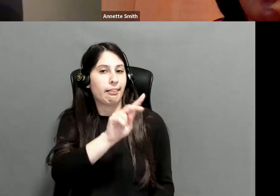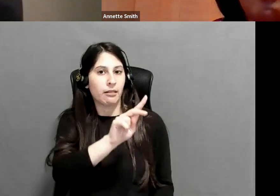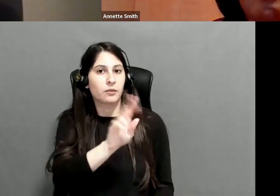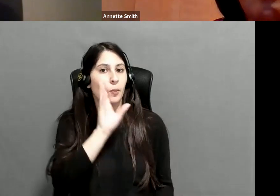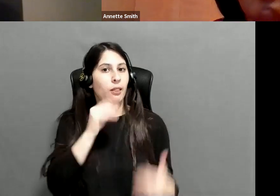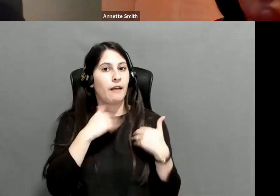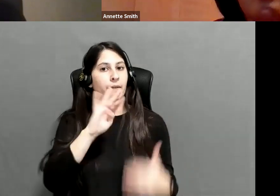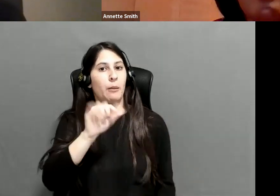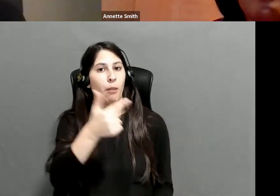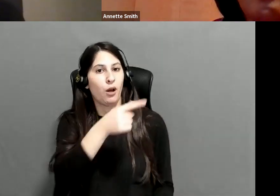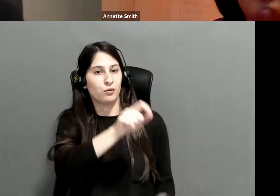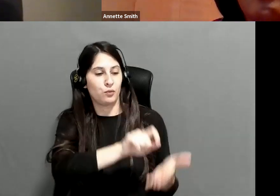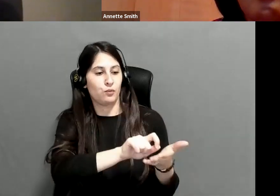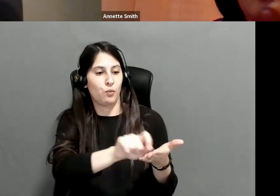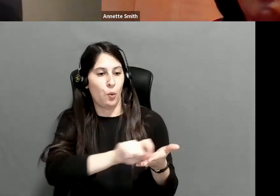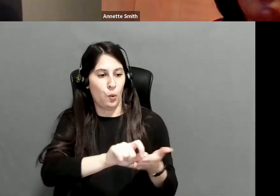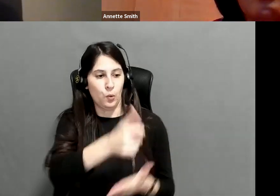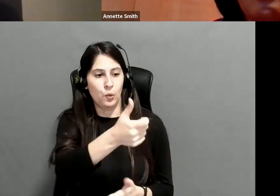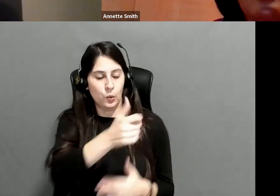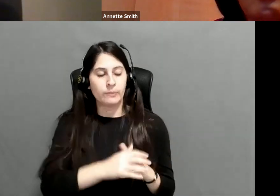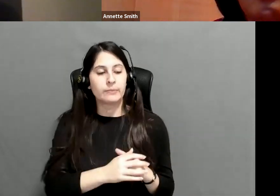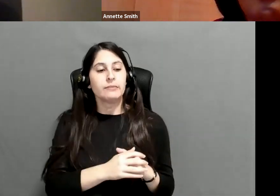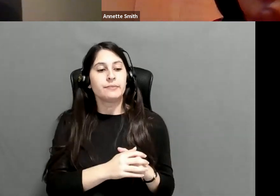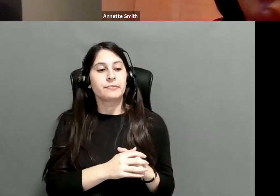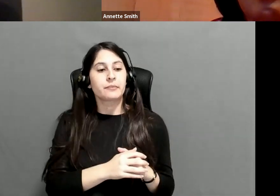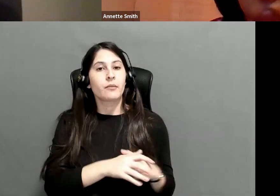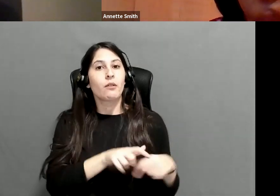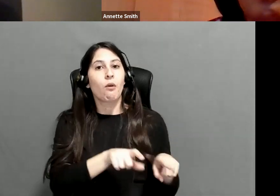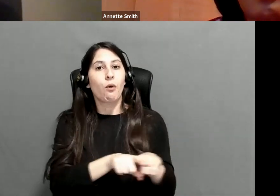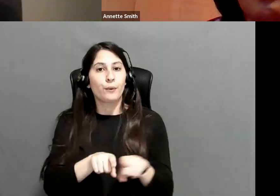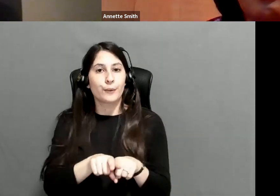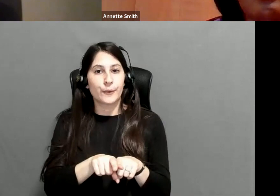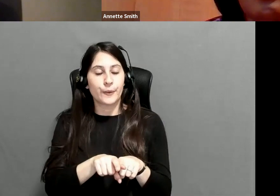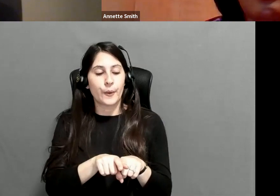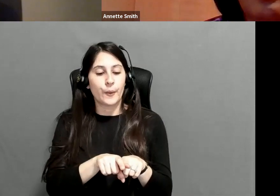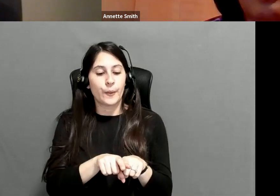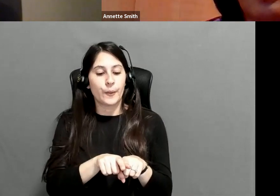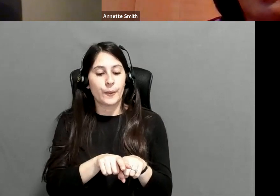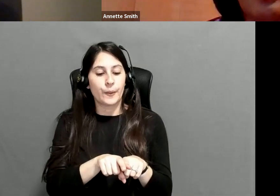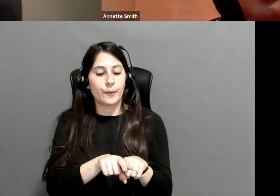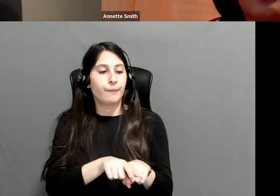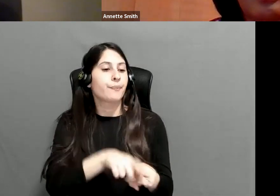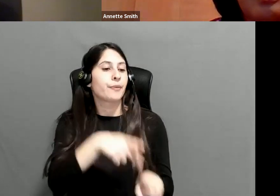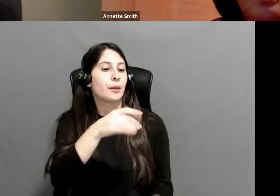the topic with some further reading resources.